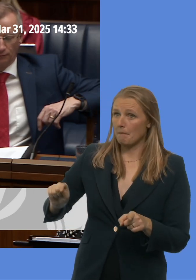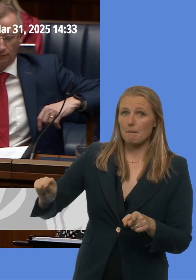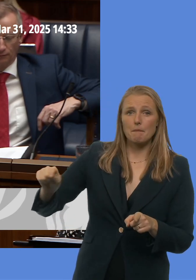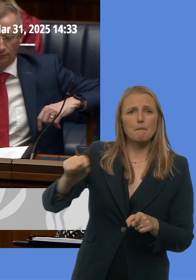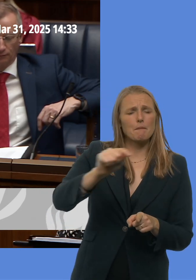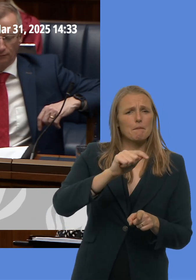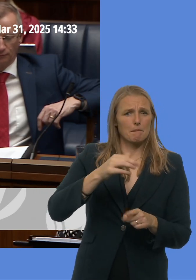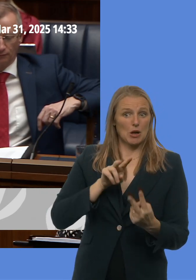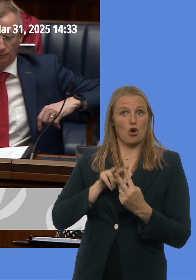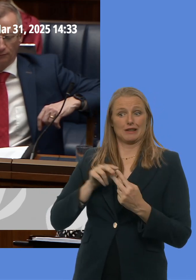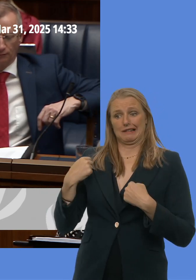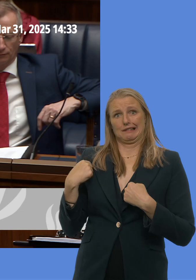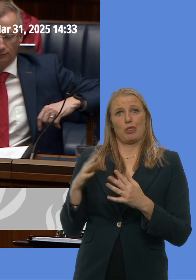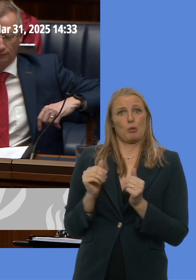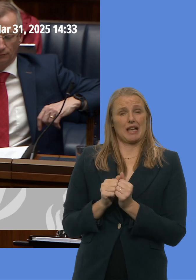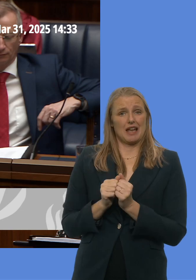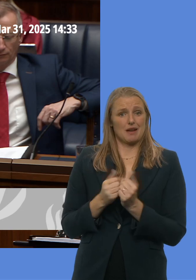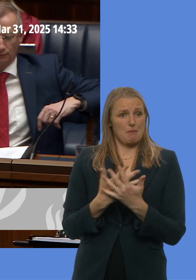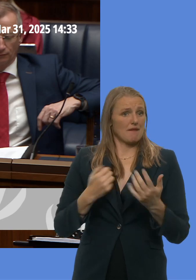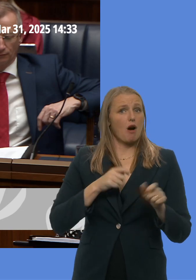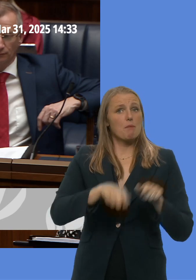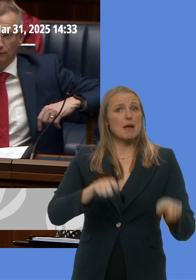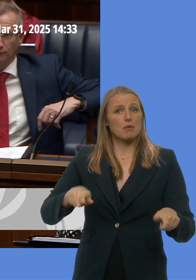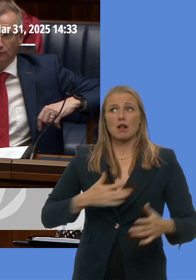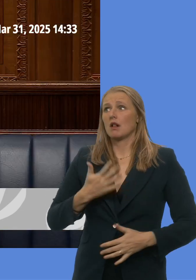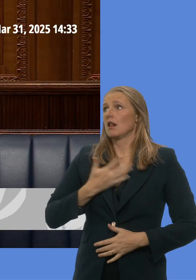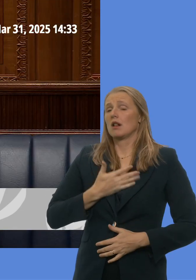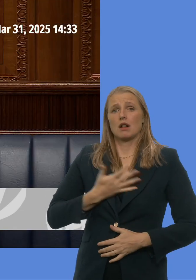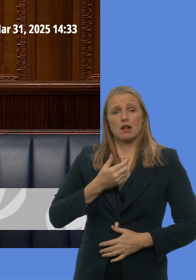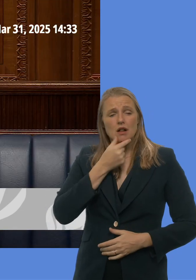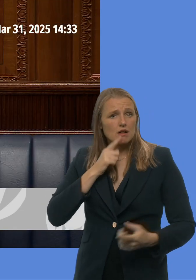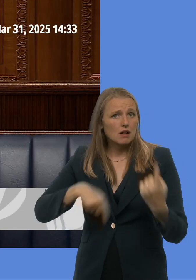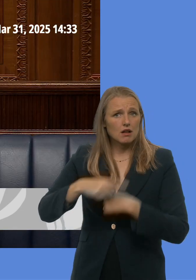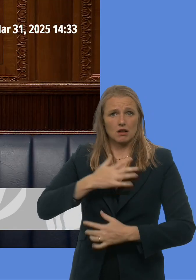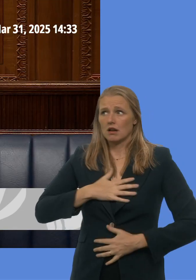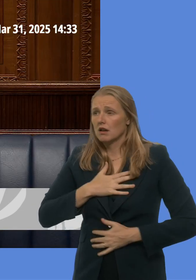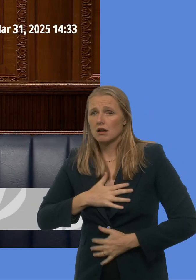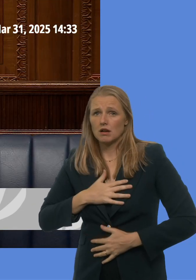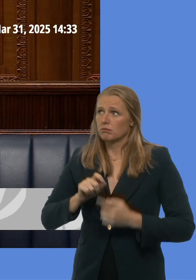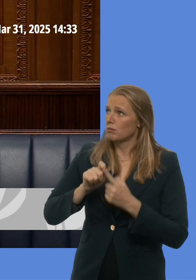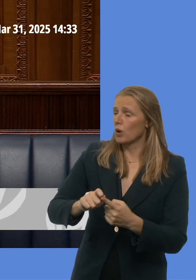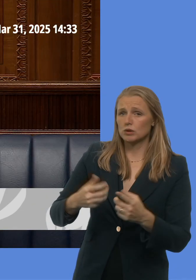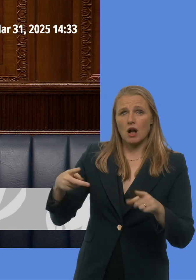contacted over the weekend by many people who are very apprehensive about what is being proposed and how they are going to get by.